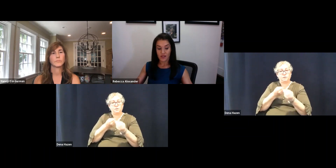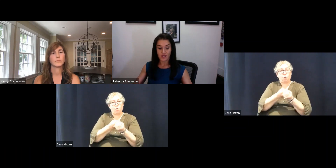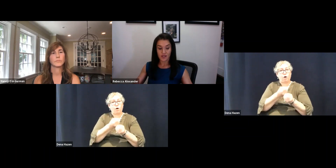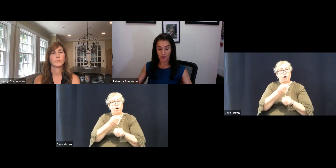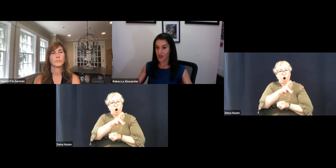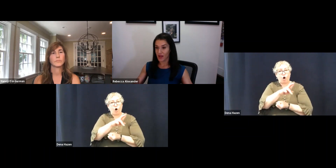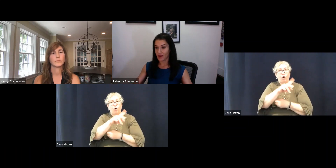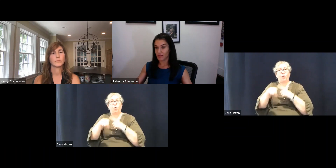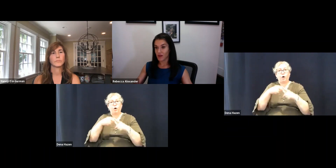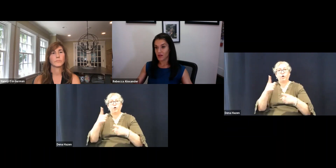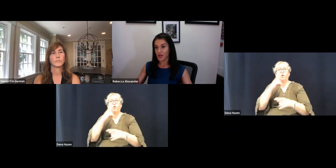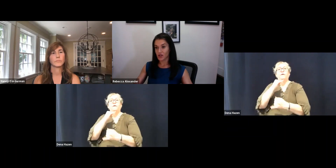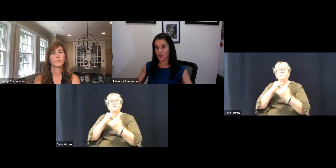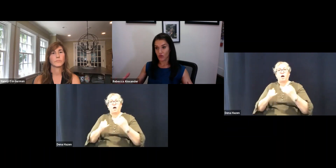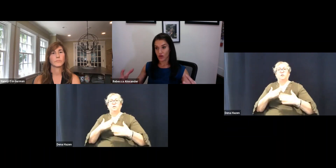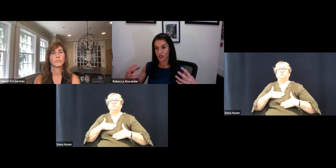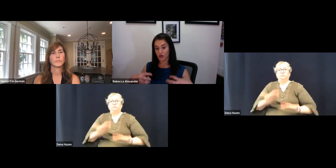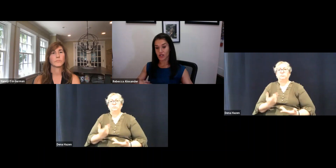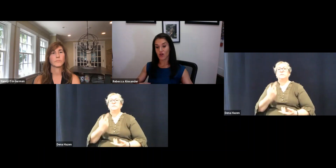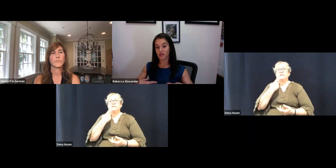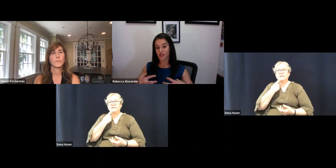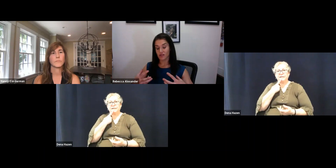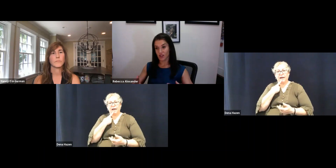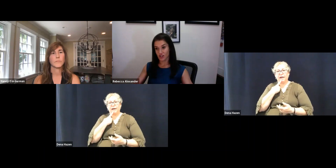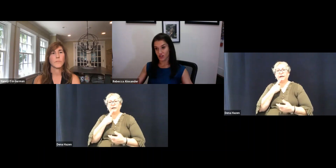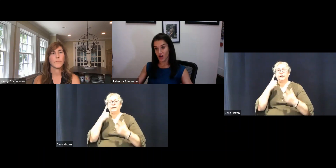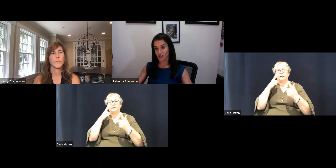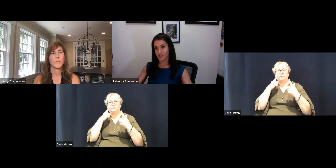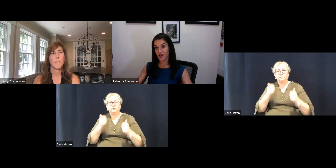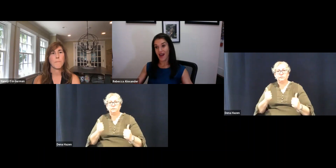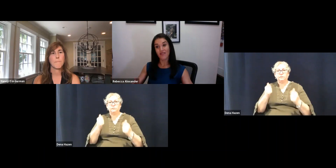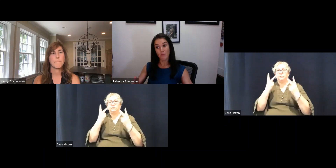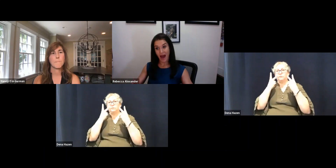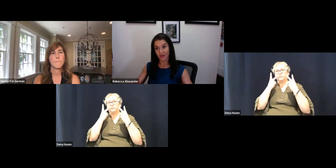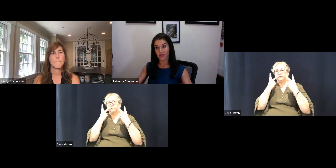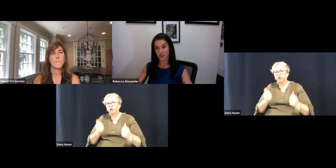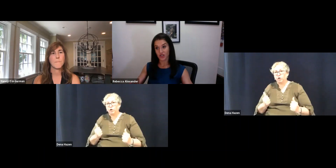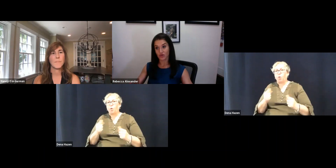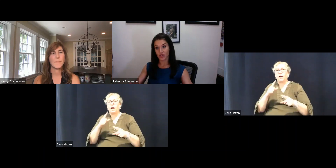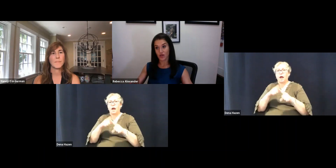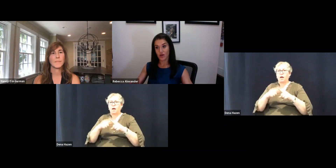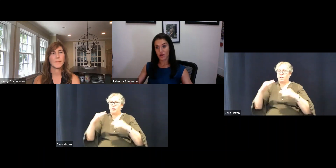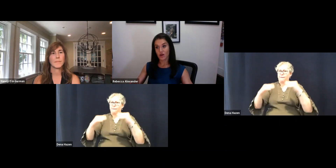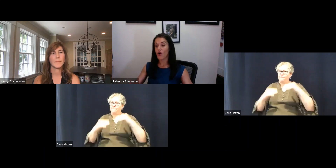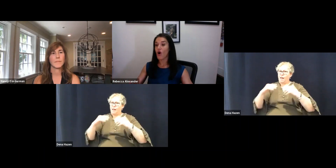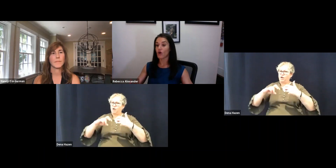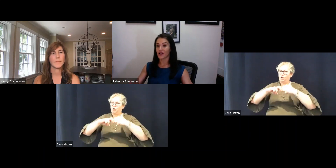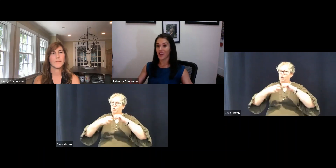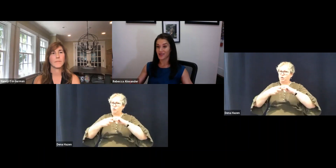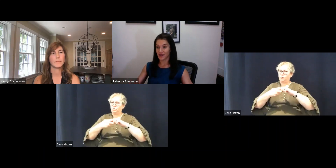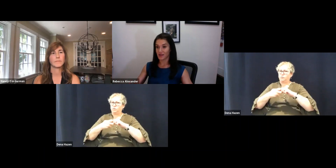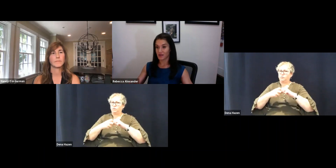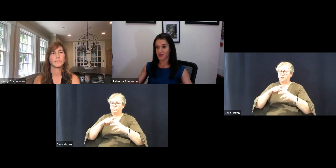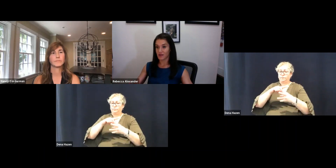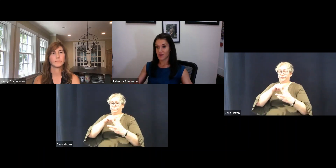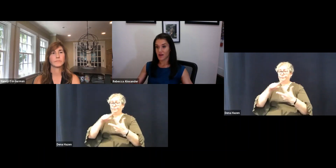this is something that-- the hearing loss and the vision loss and the balance issues are all connected.